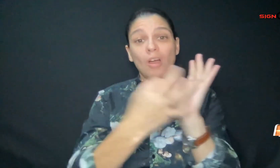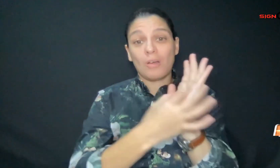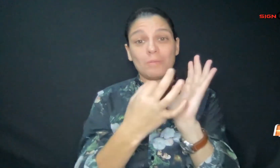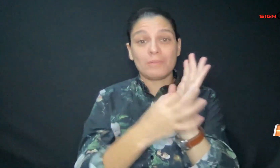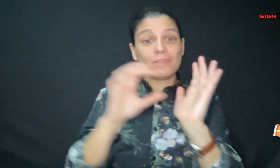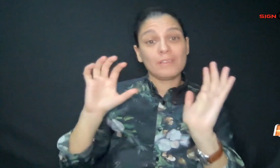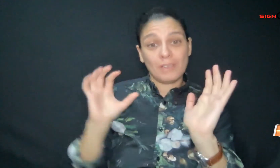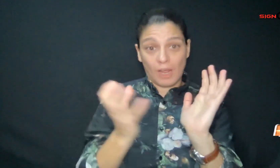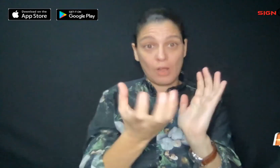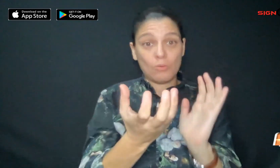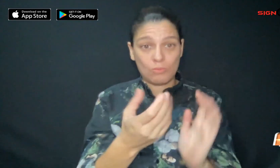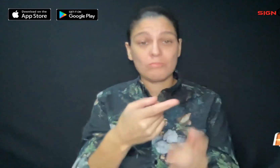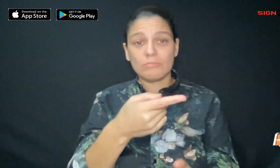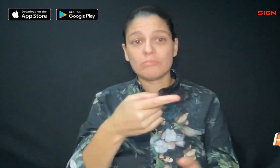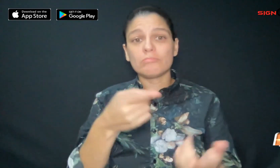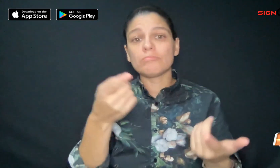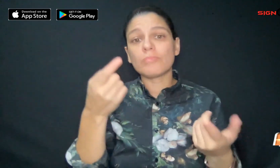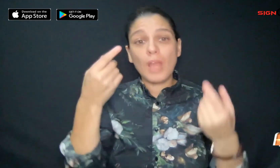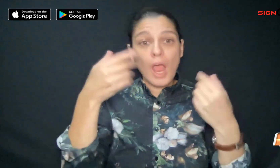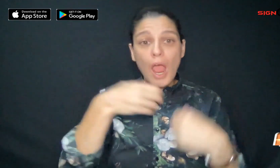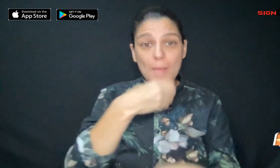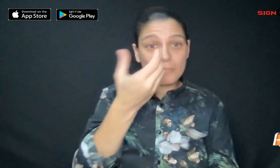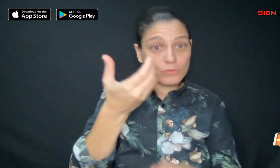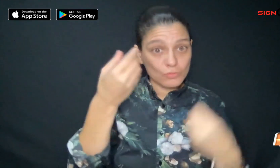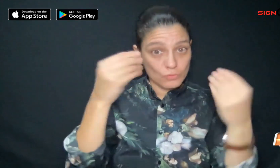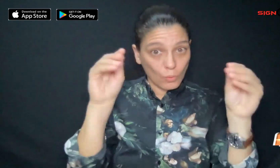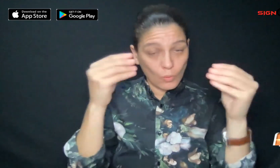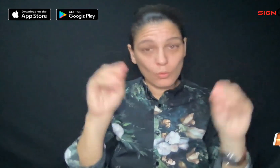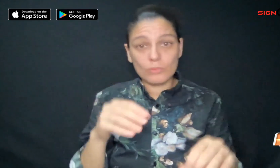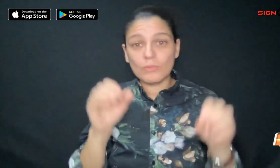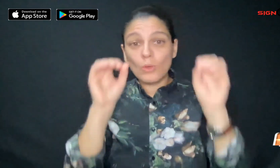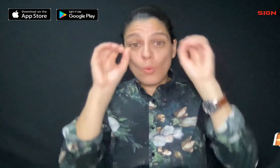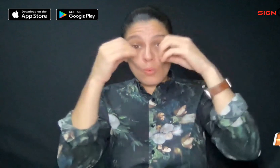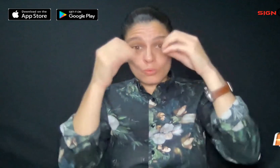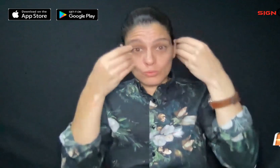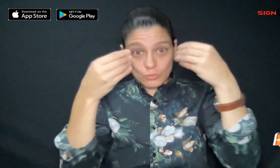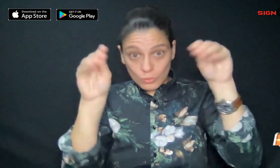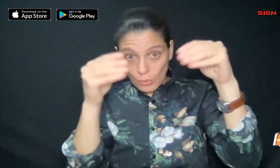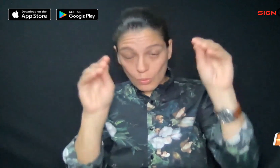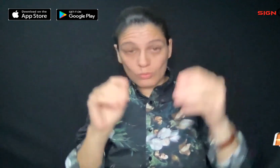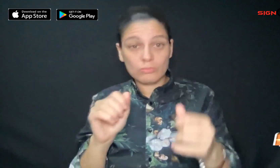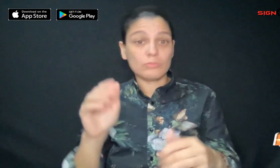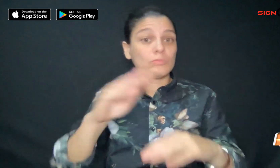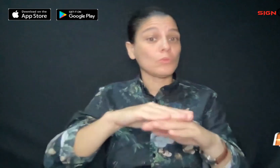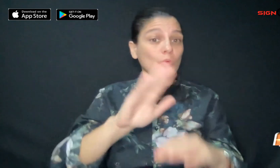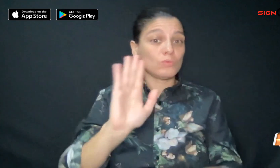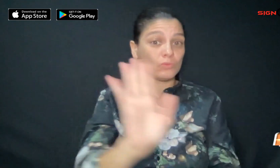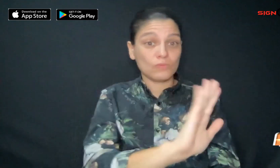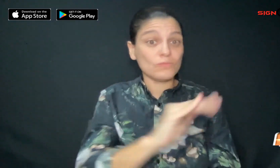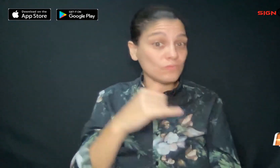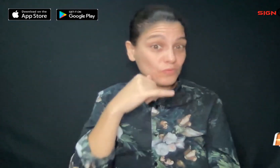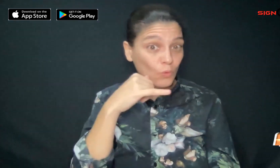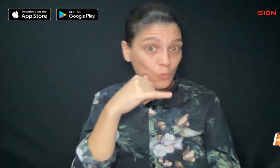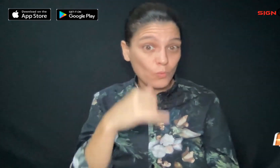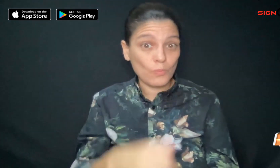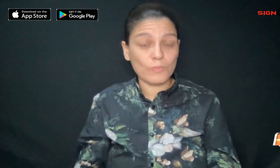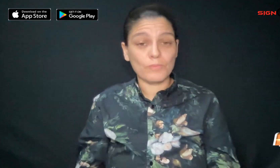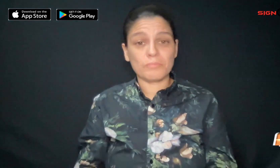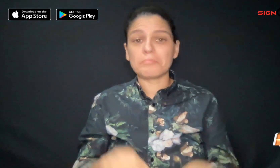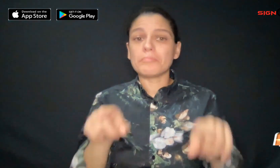by heading to the app store or Google play store on your smart phone and you can also